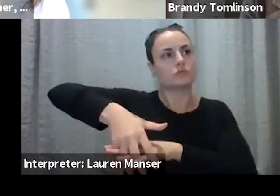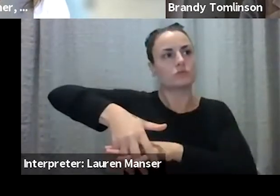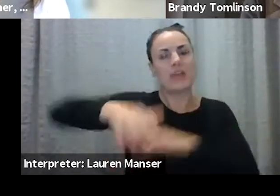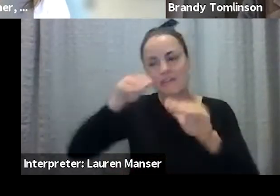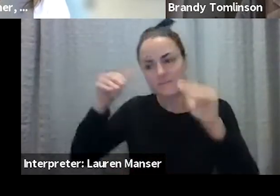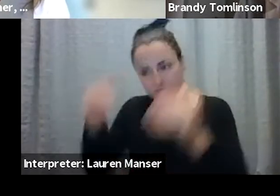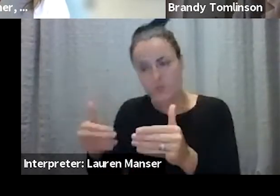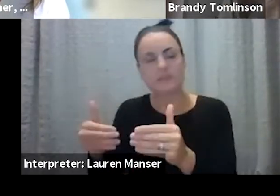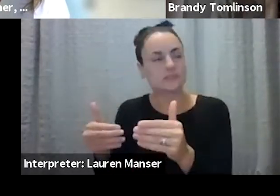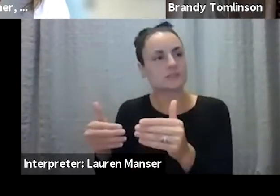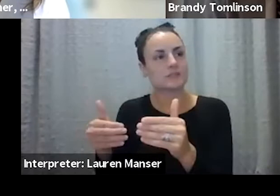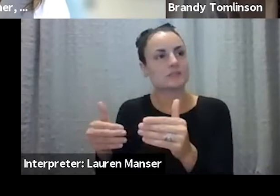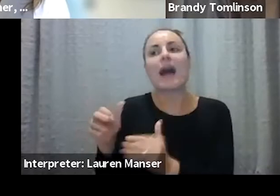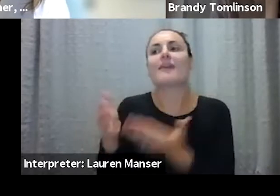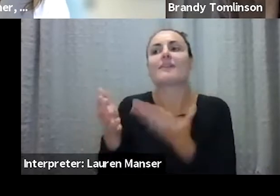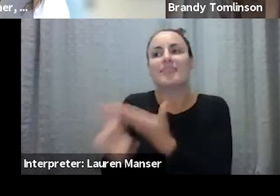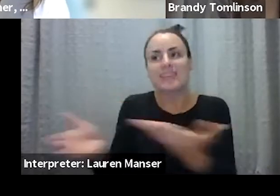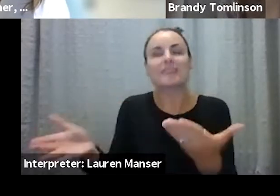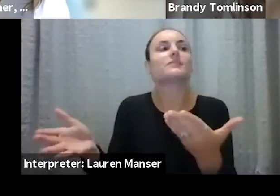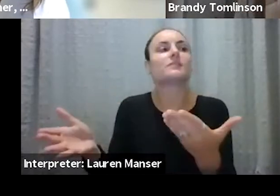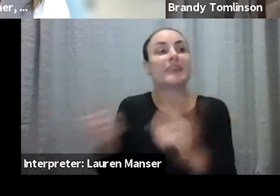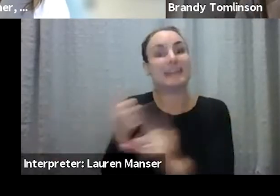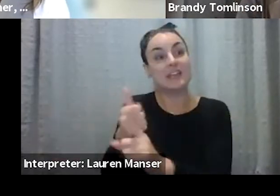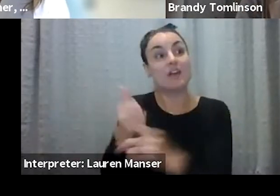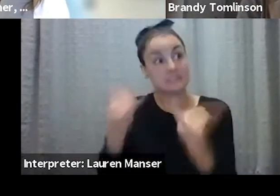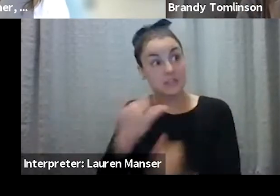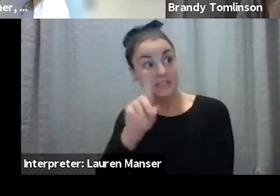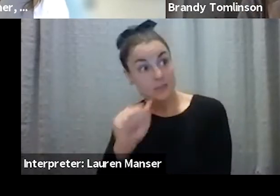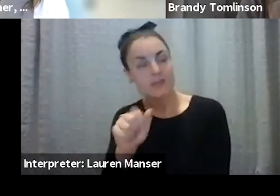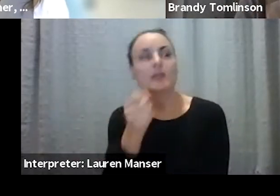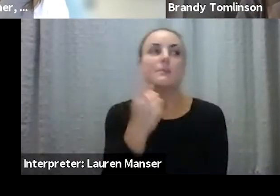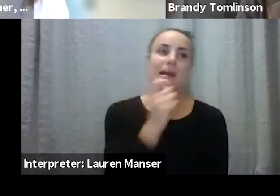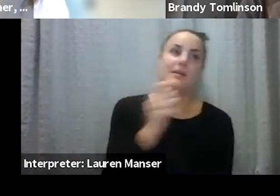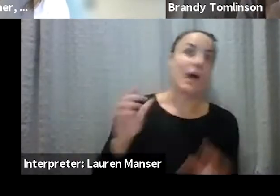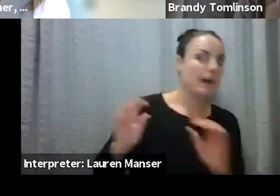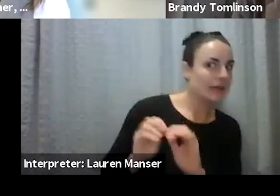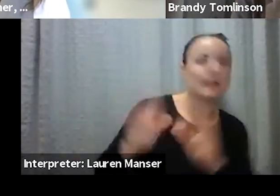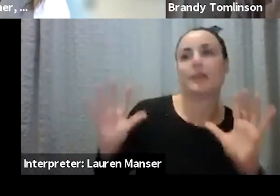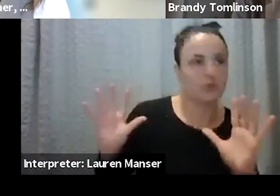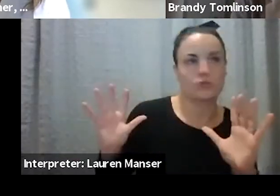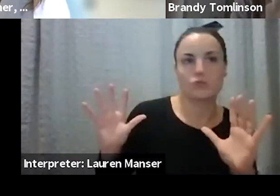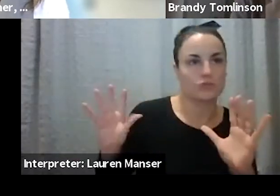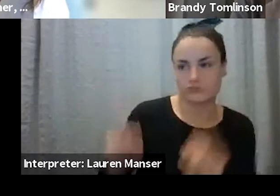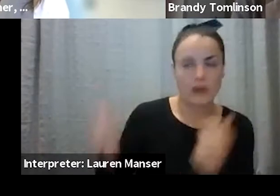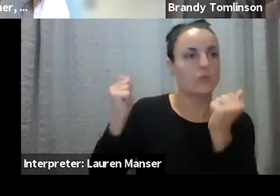myself included, can walk into a room and not have people immediately pinpoint what your disability is.